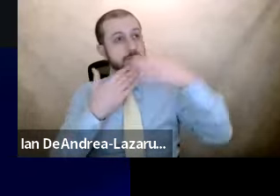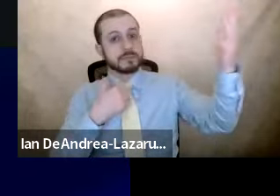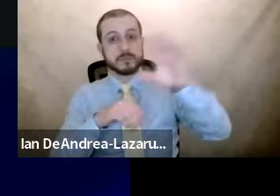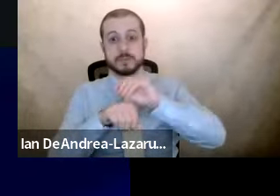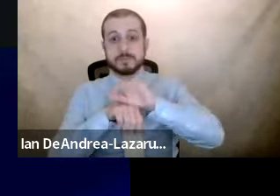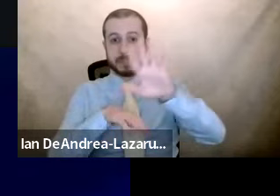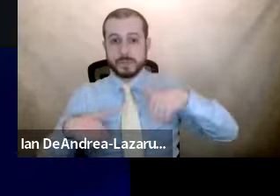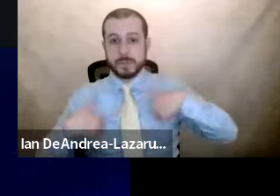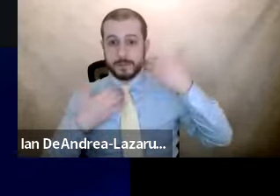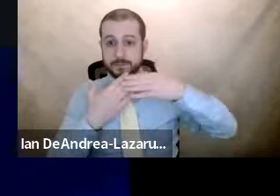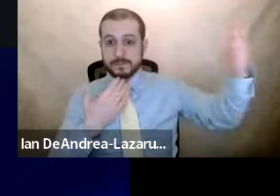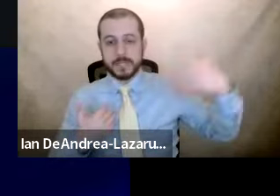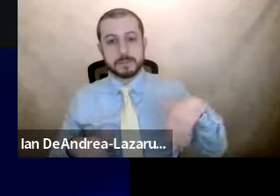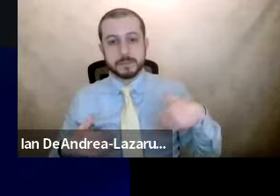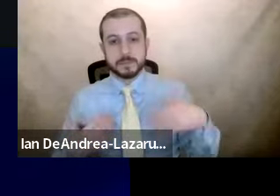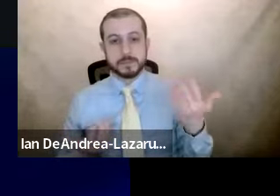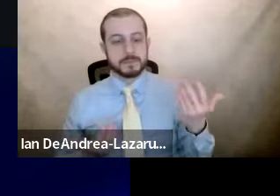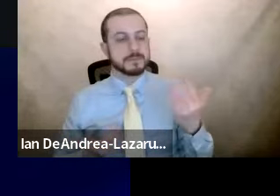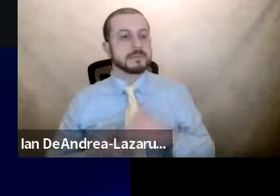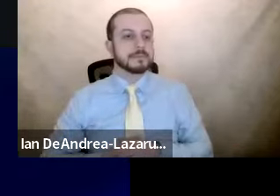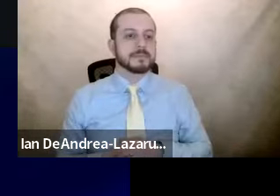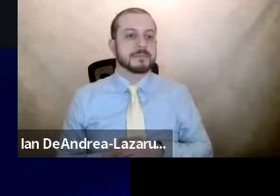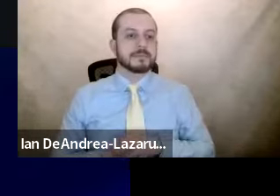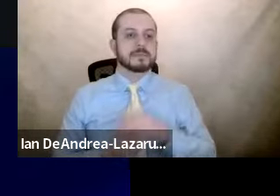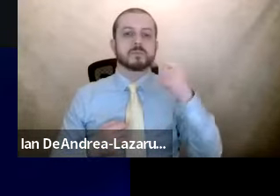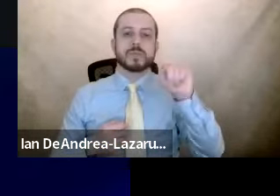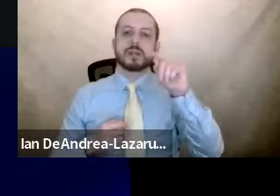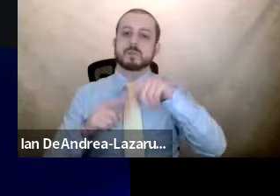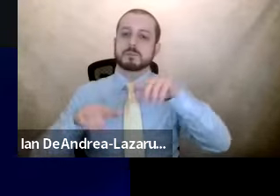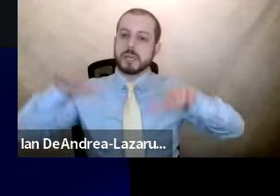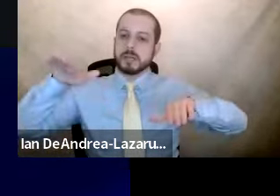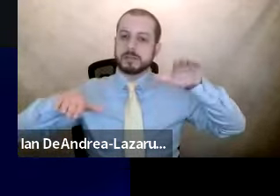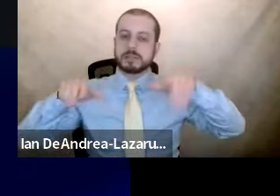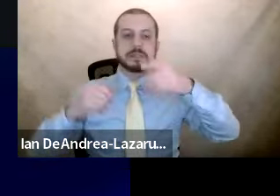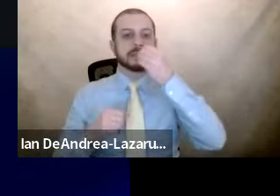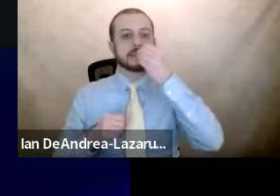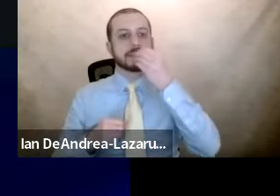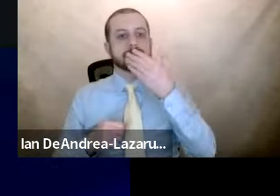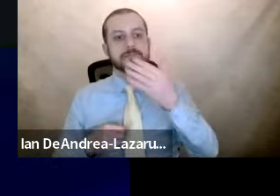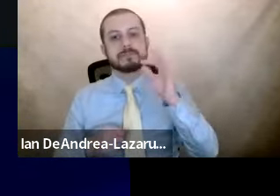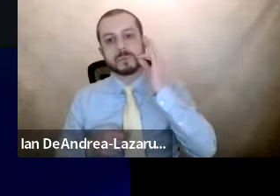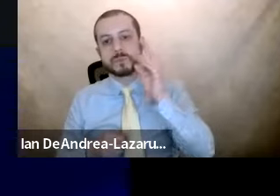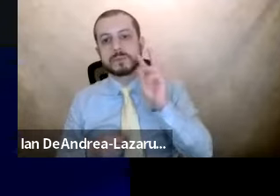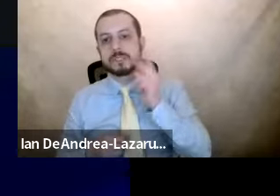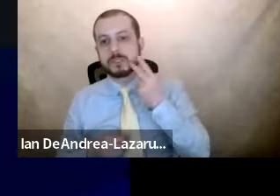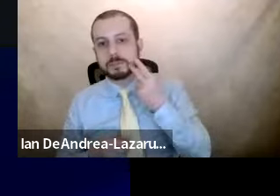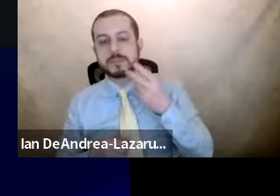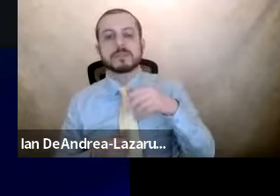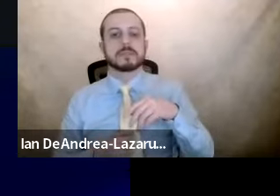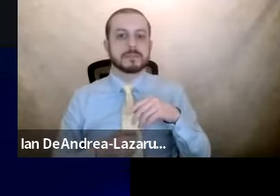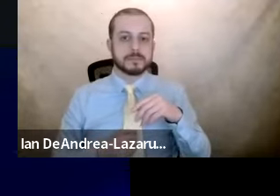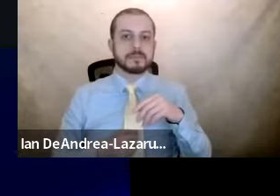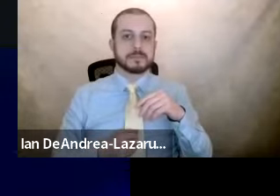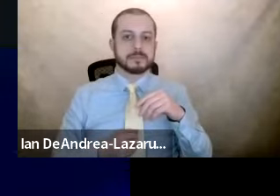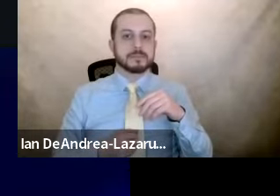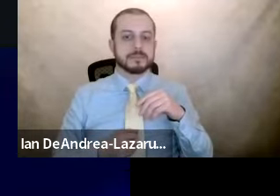try to avoid the junk food as much as you can. For folks who try to pop in for fast food every day, try to avoid it. Only go every so often, if you can. I know it's tempting.